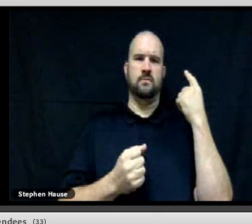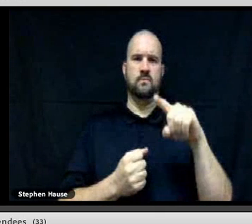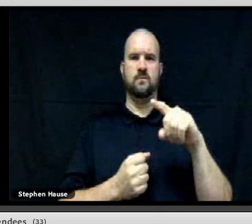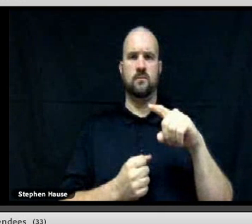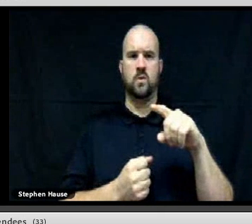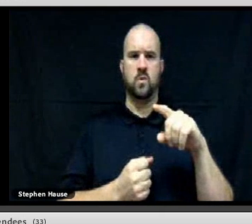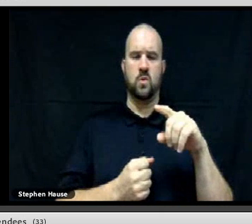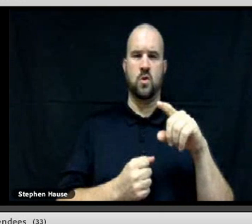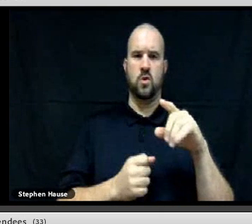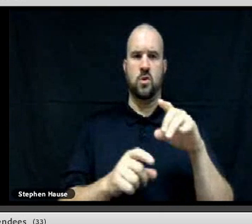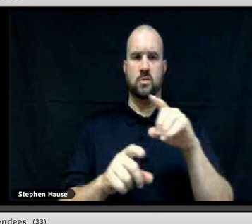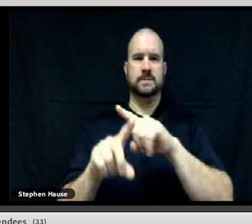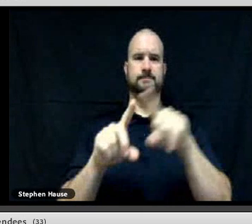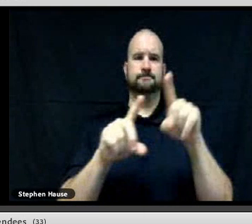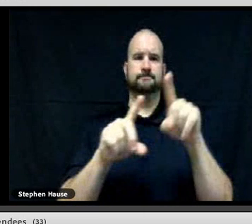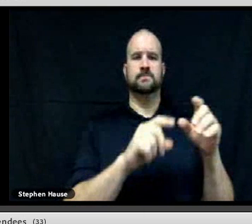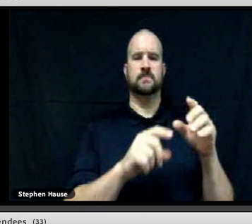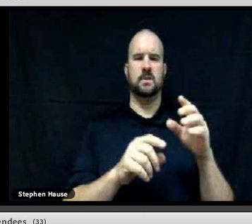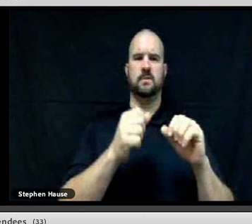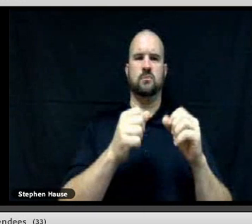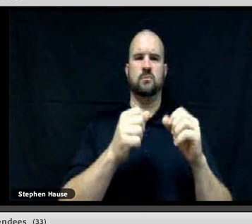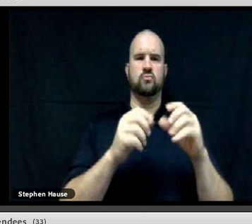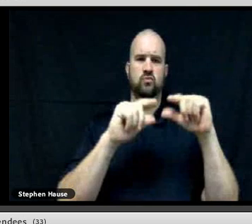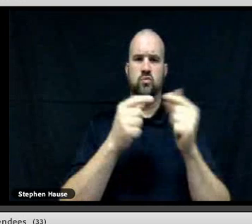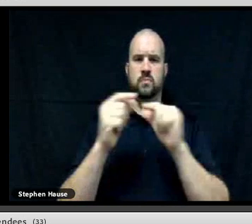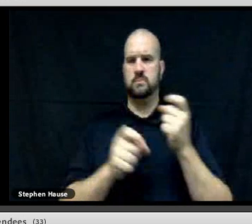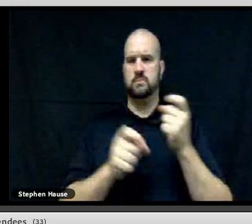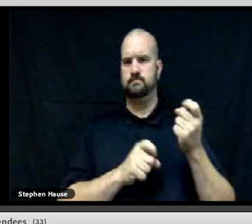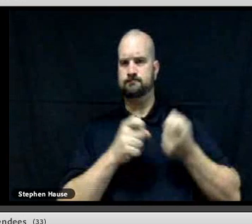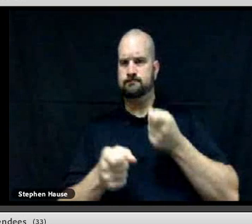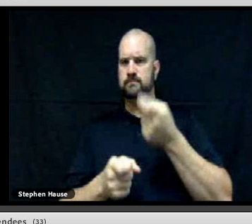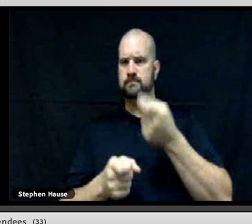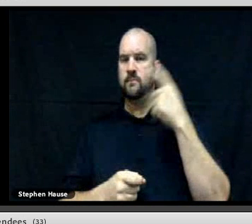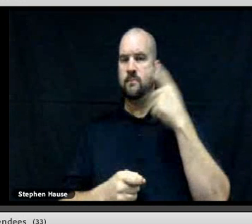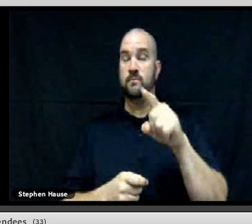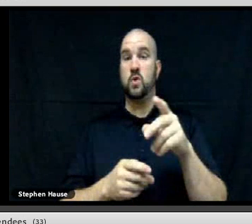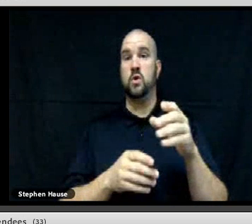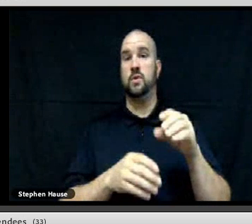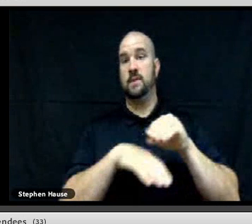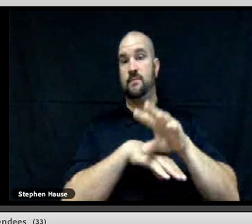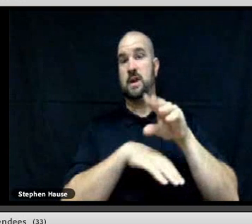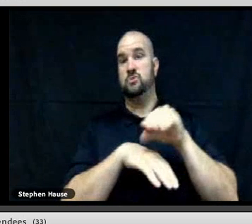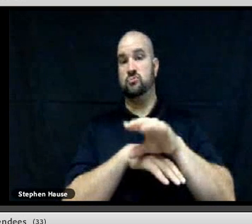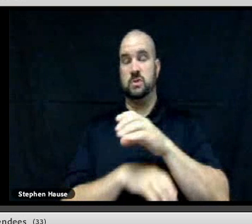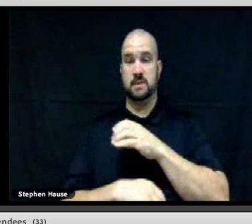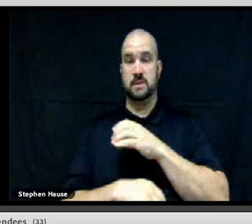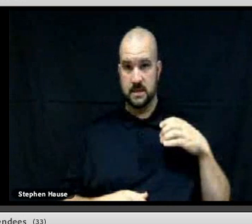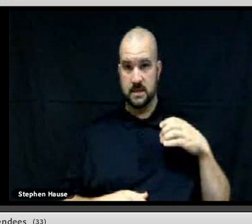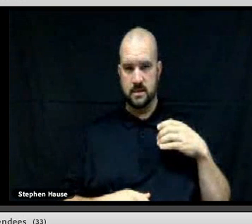So, uh, these are a really good resource for teachers or libraries who are, um, wanting to teach students